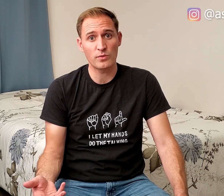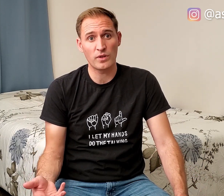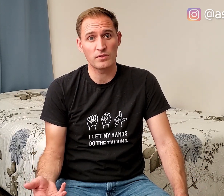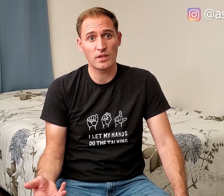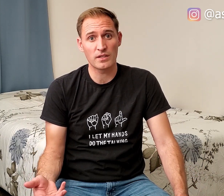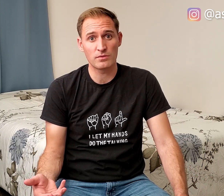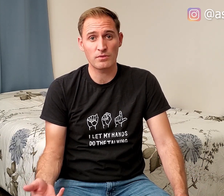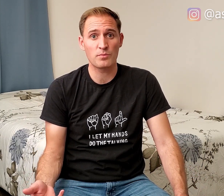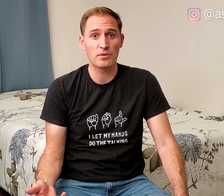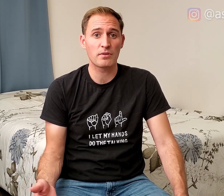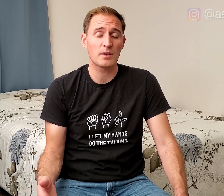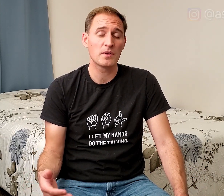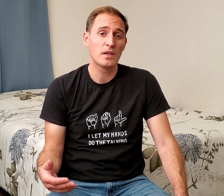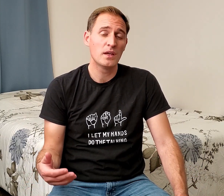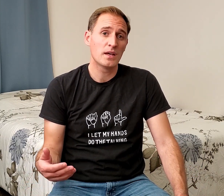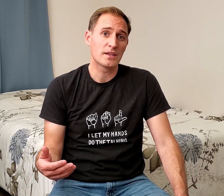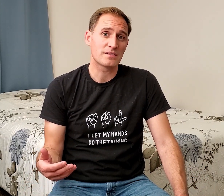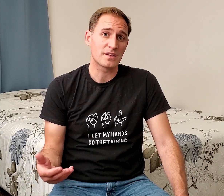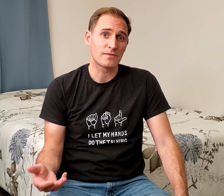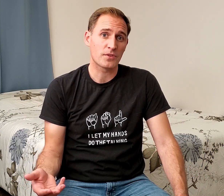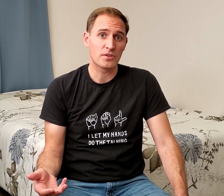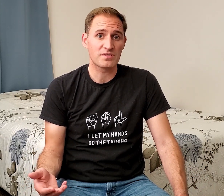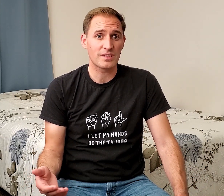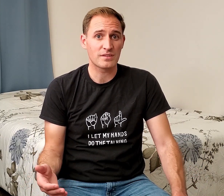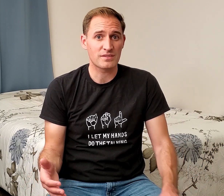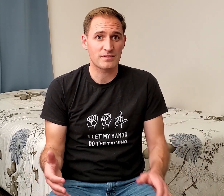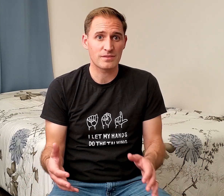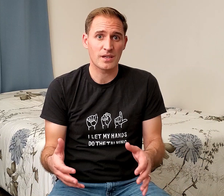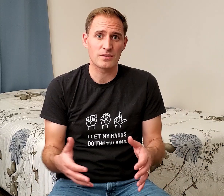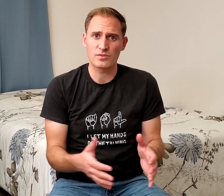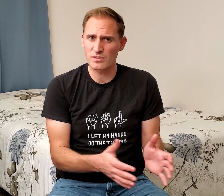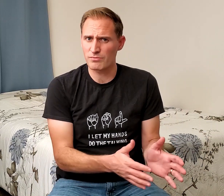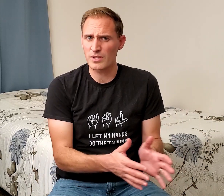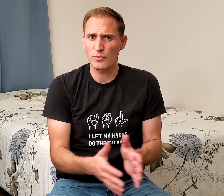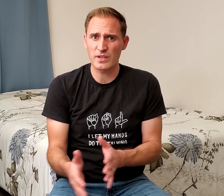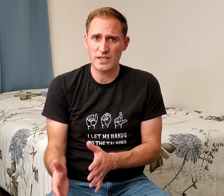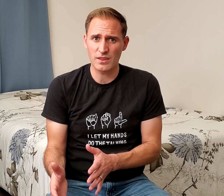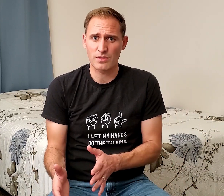tutoring program, it's for those that just just really want to get through